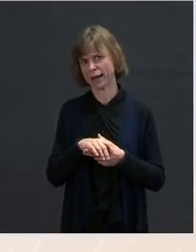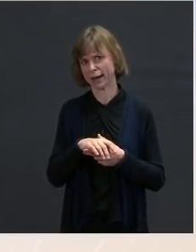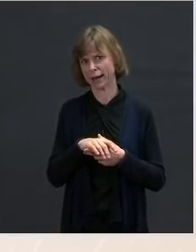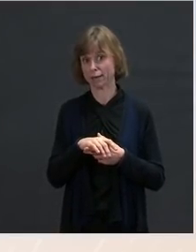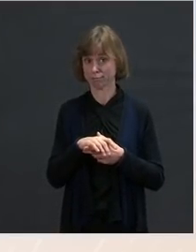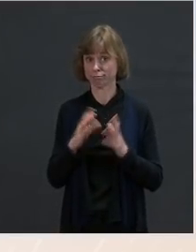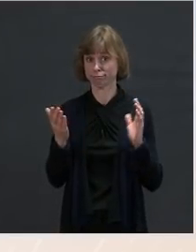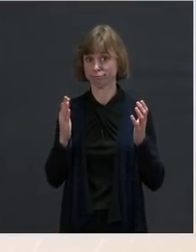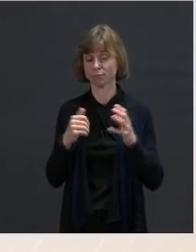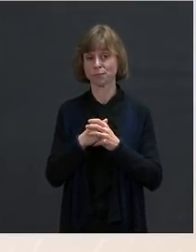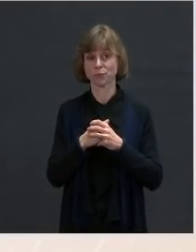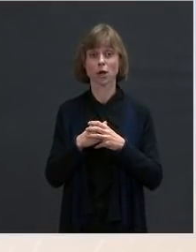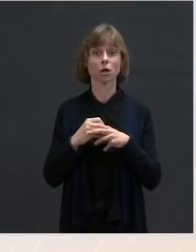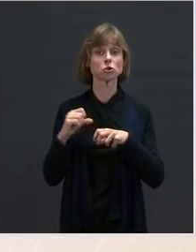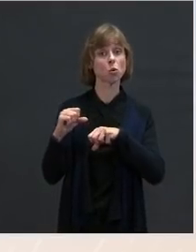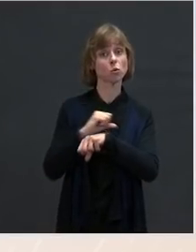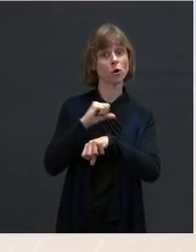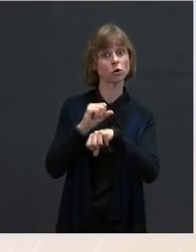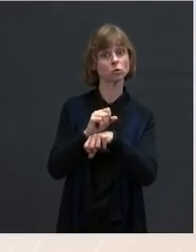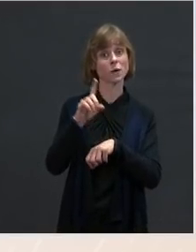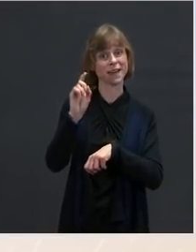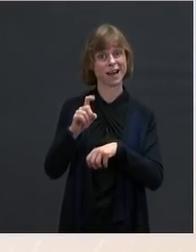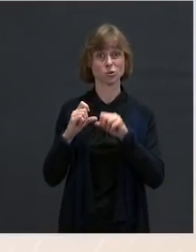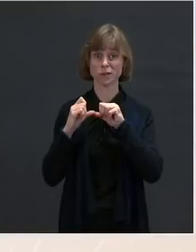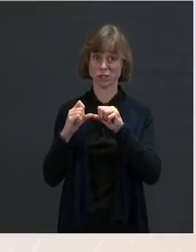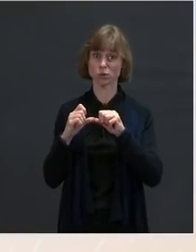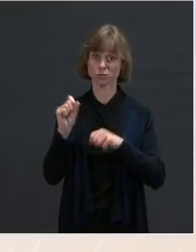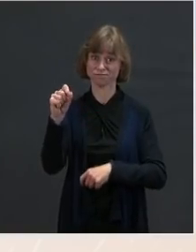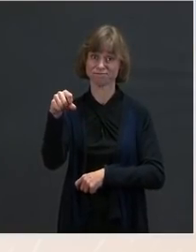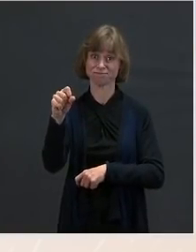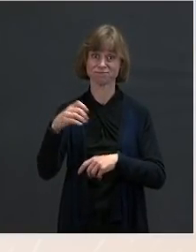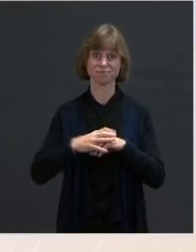and that includes ensuring we have the vaccinations,